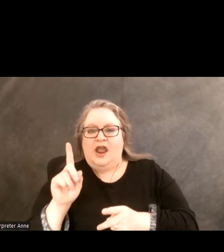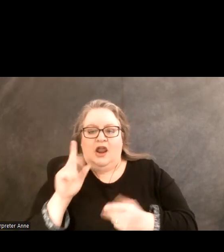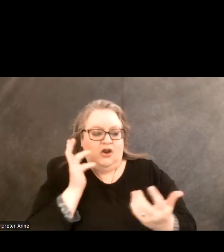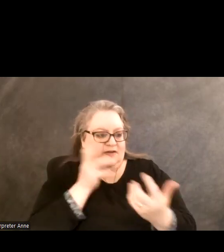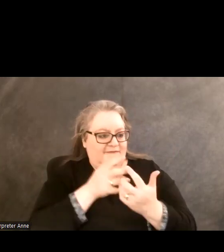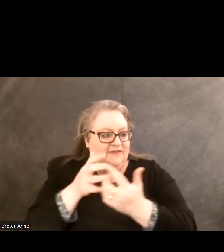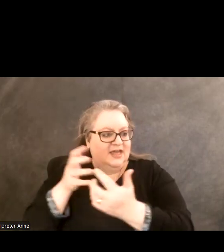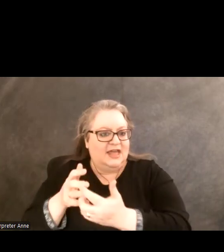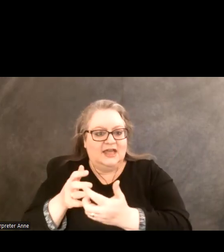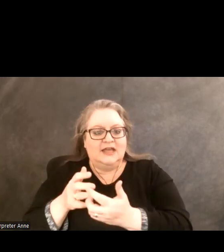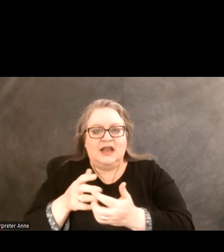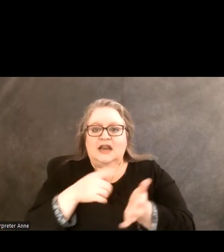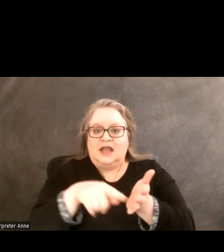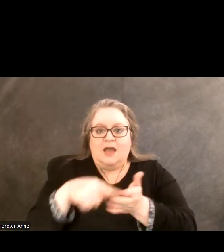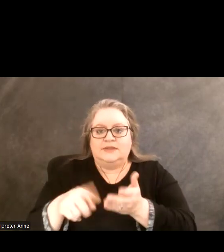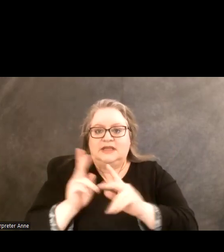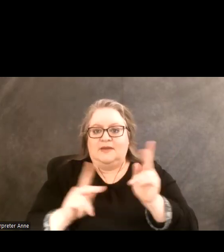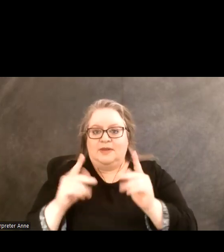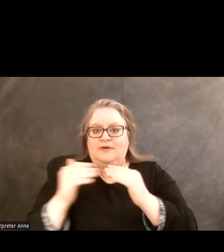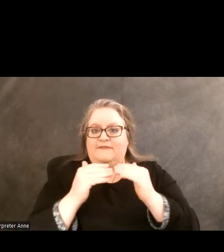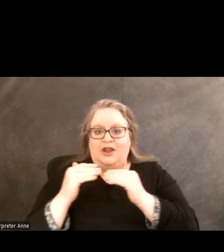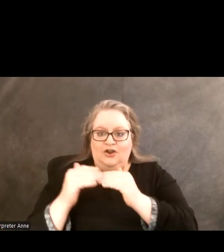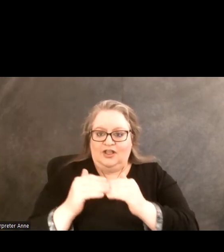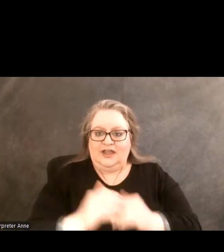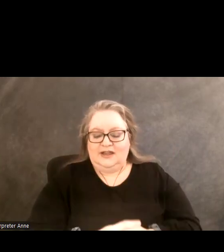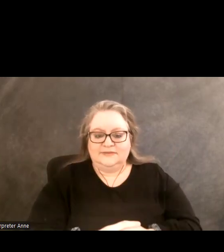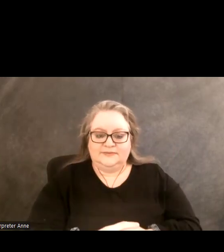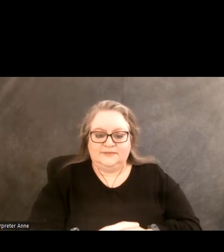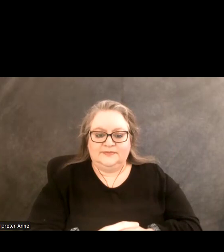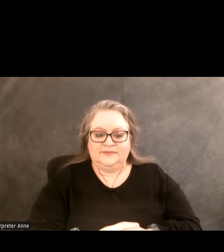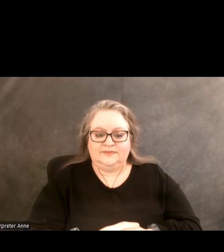compensate people fairly. So I've run into several